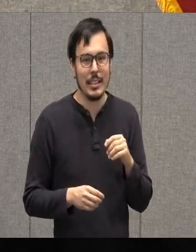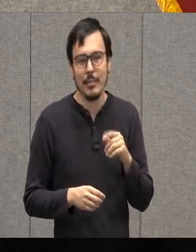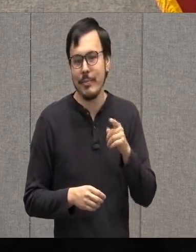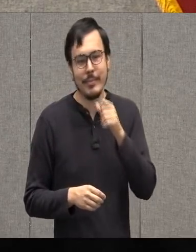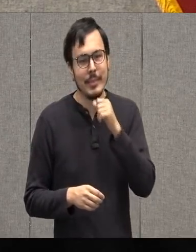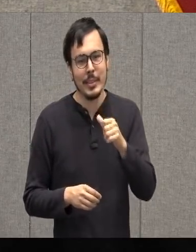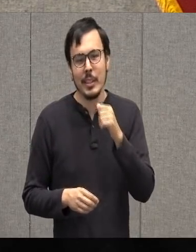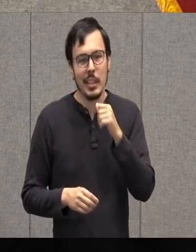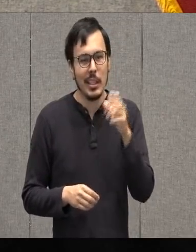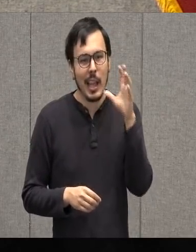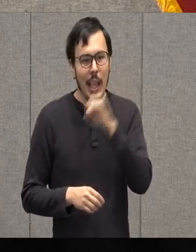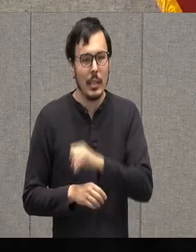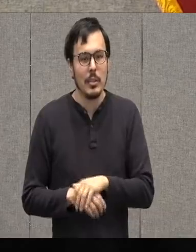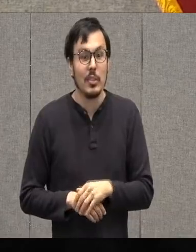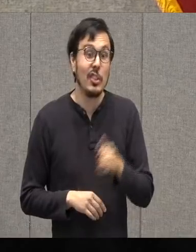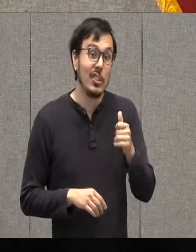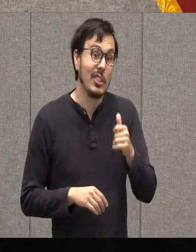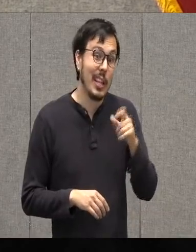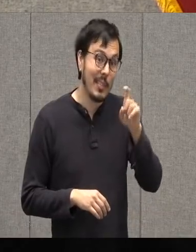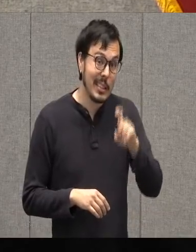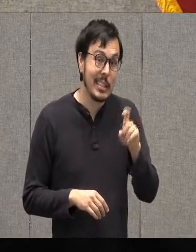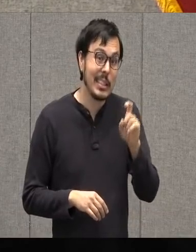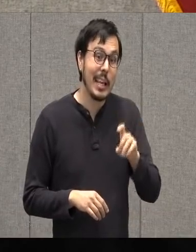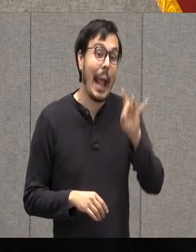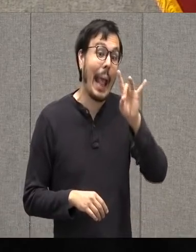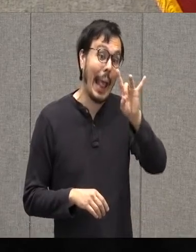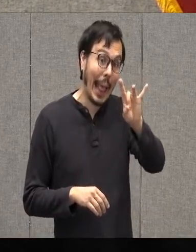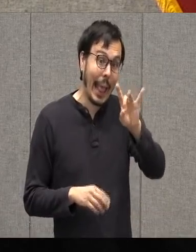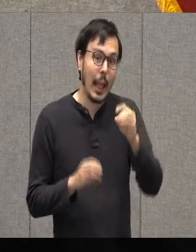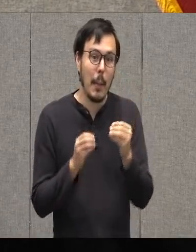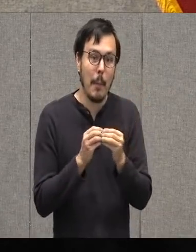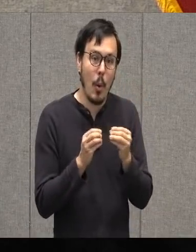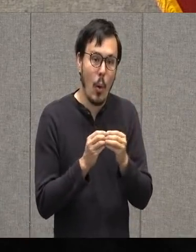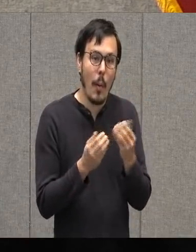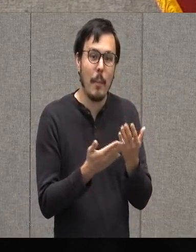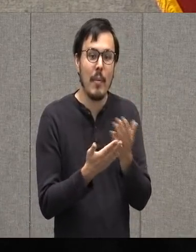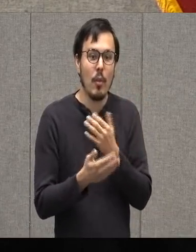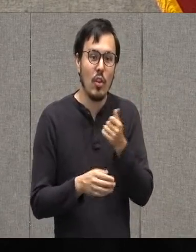So she had to get eight more markers before she was close to these.